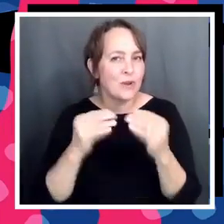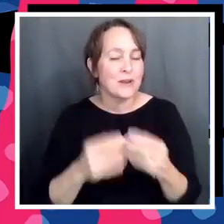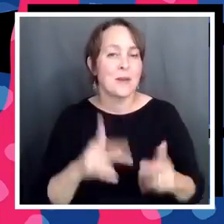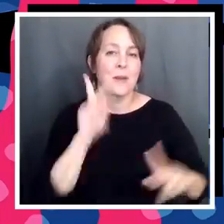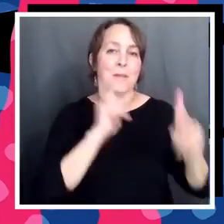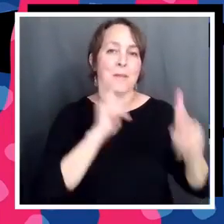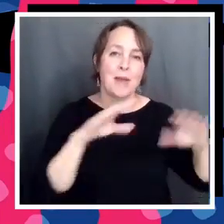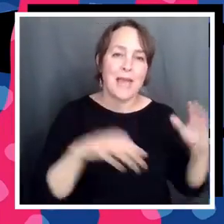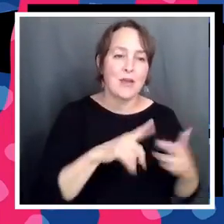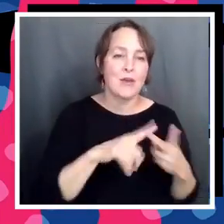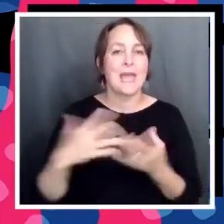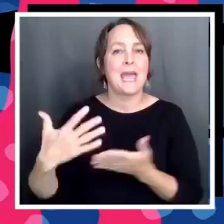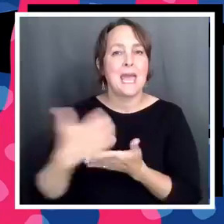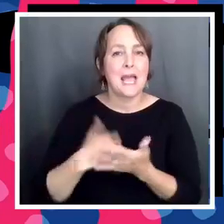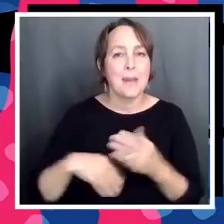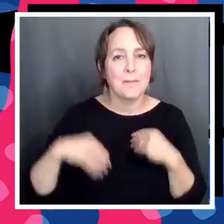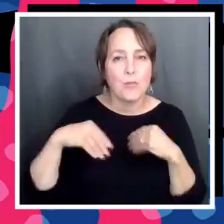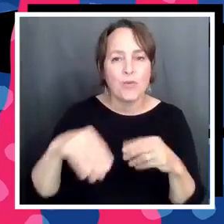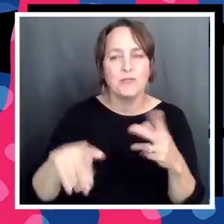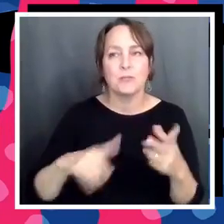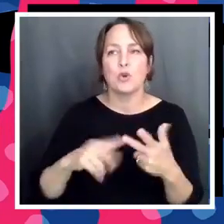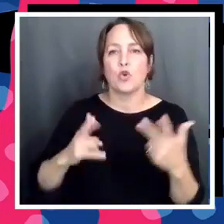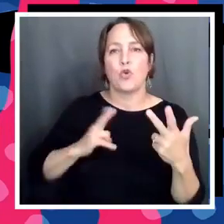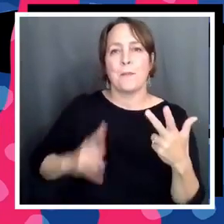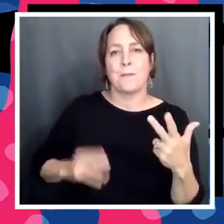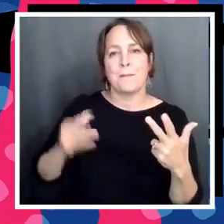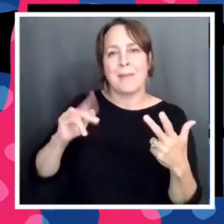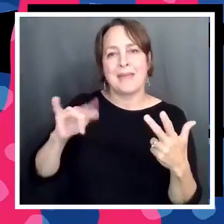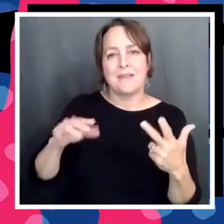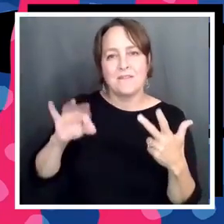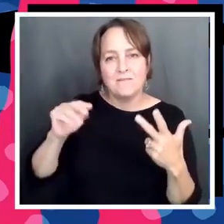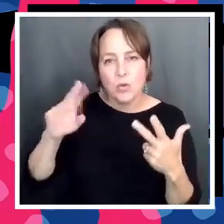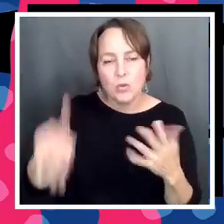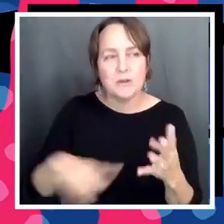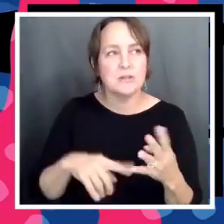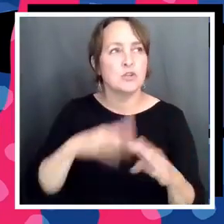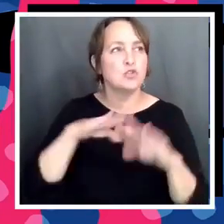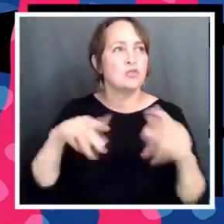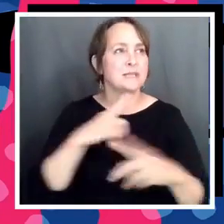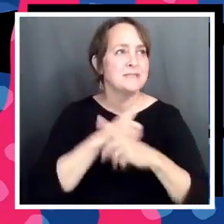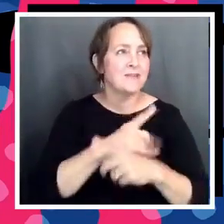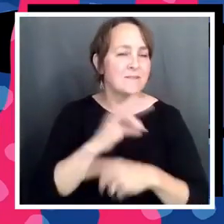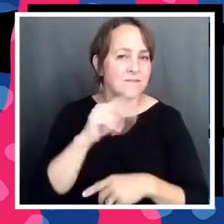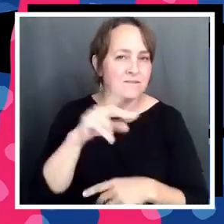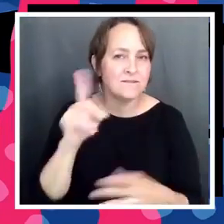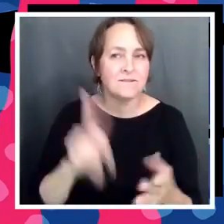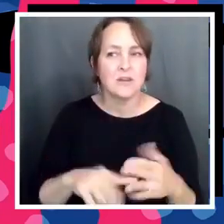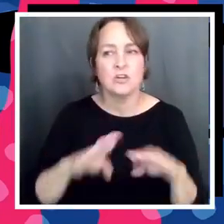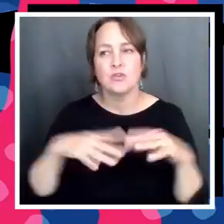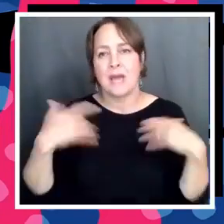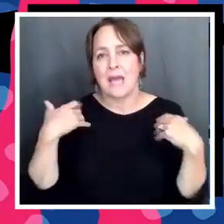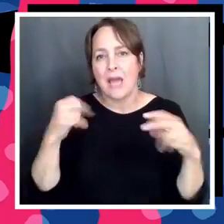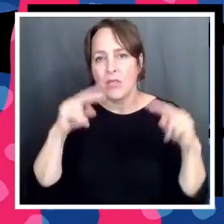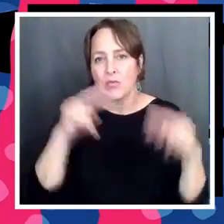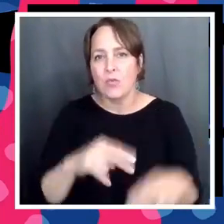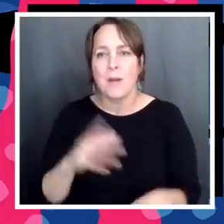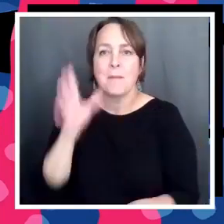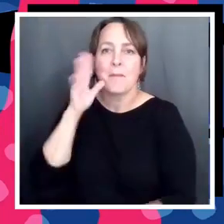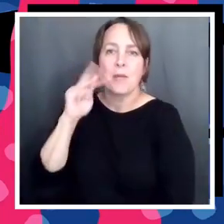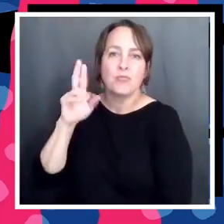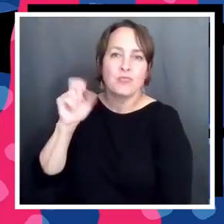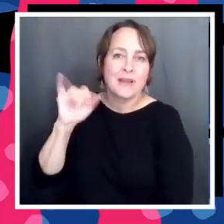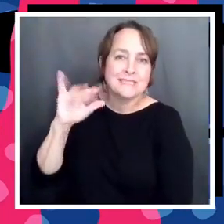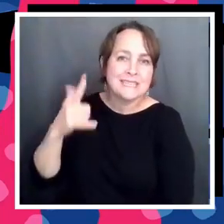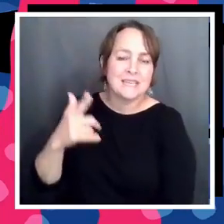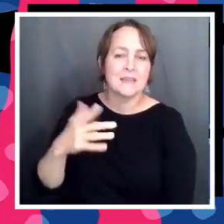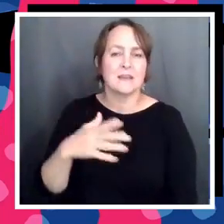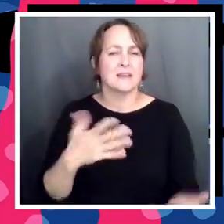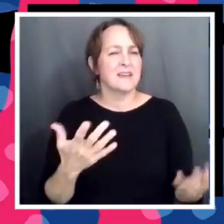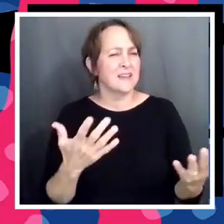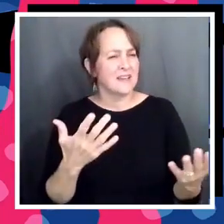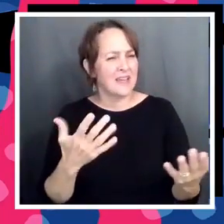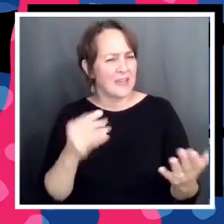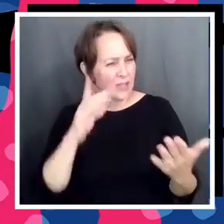LET ME NAME CHECK SOME OF THOSE